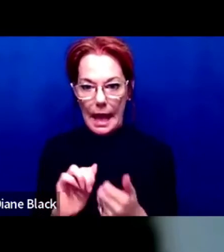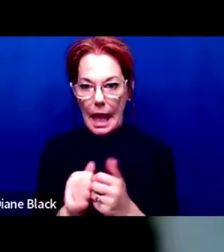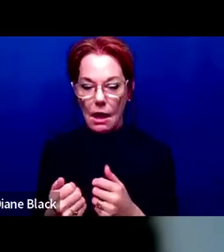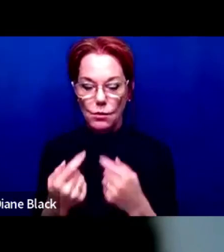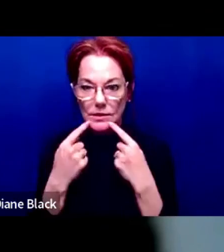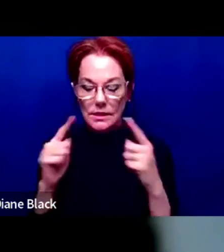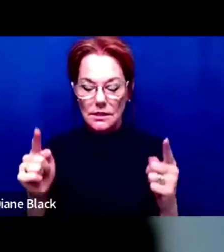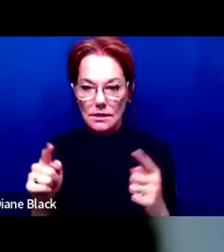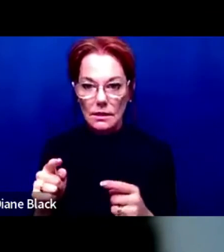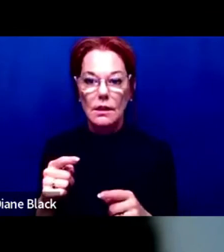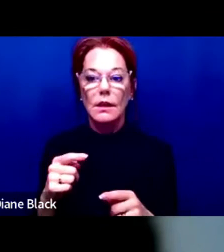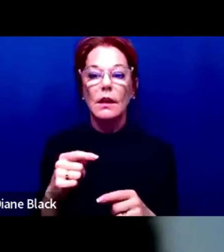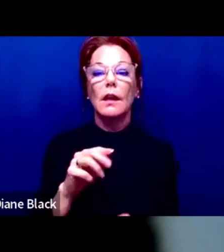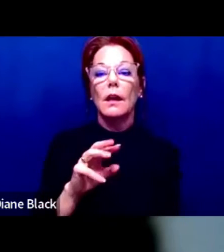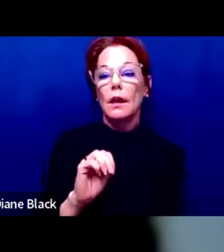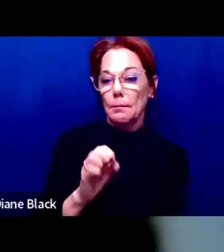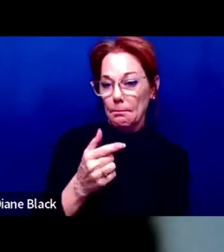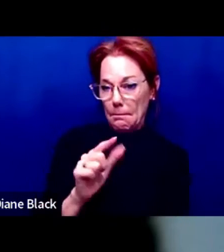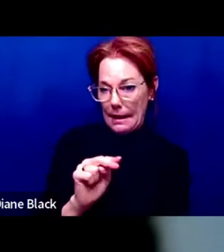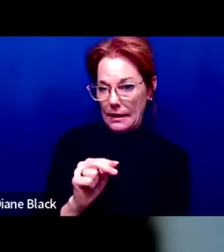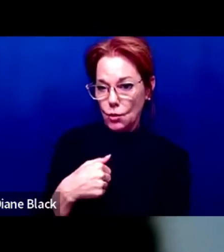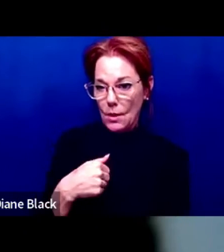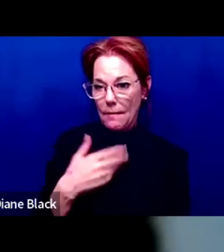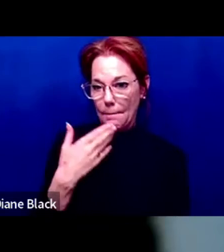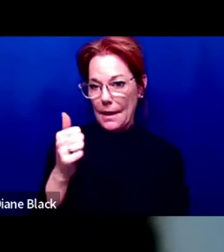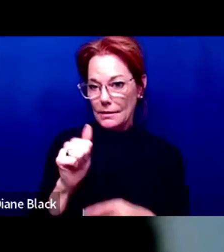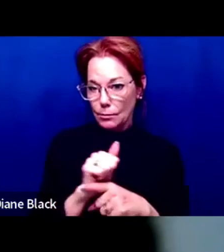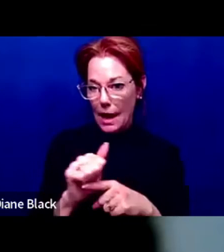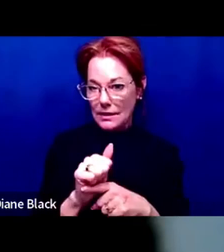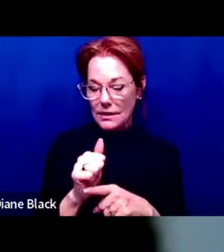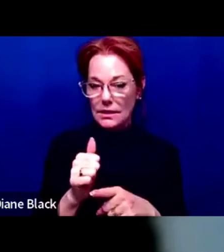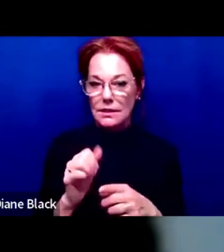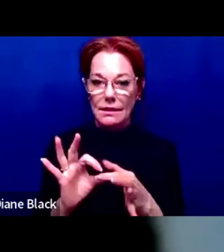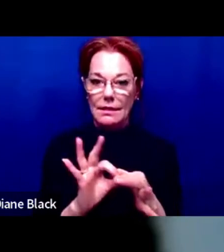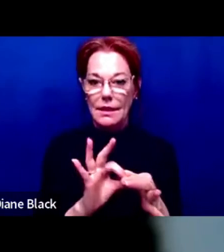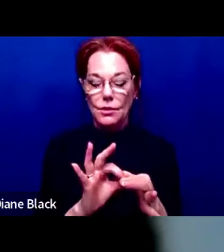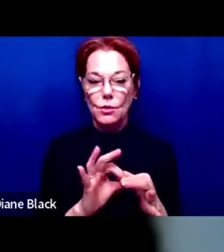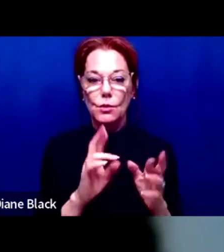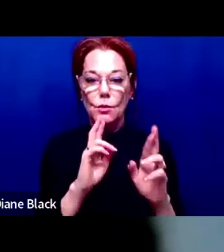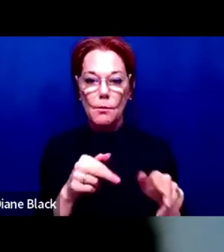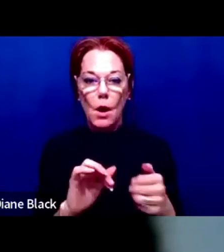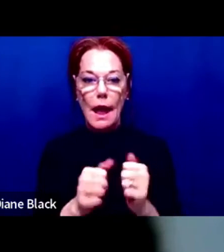there are any best practices or things that you've heard from the report about how state brain injury programs can partner with